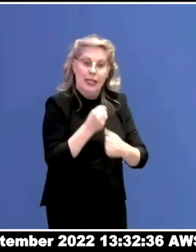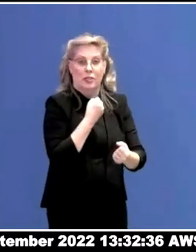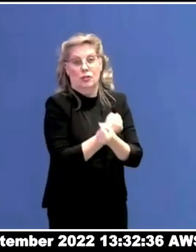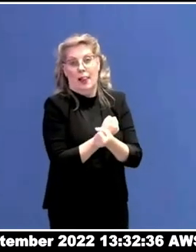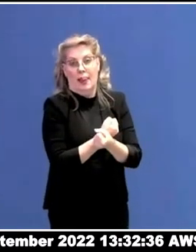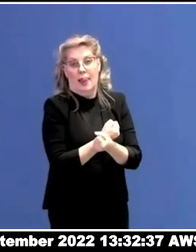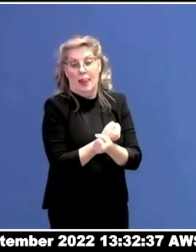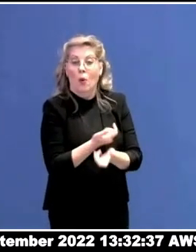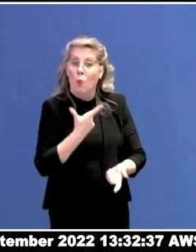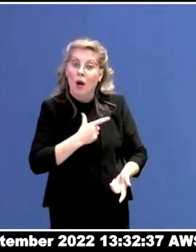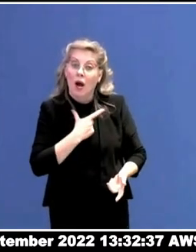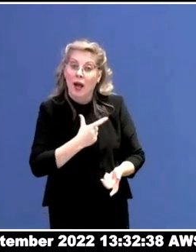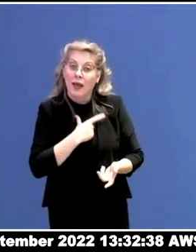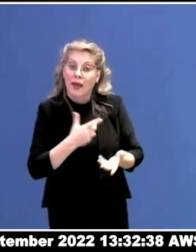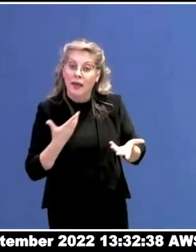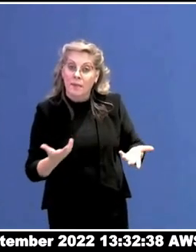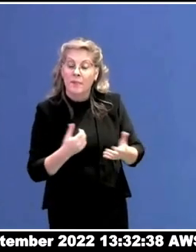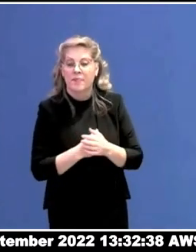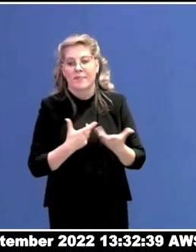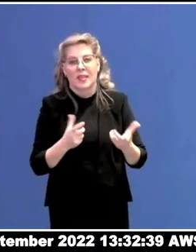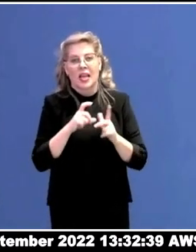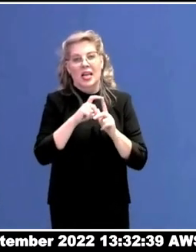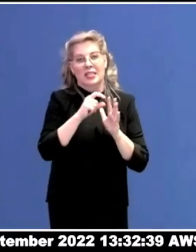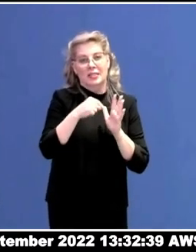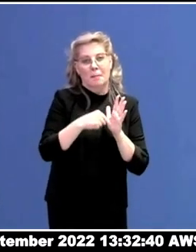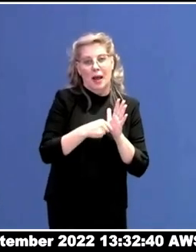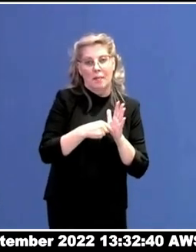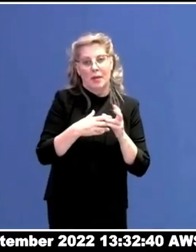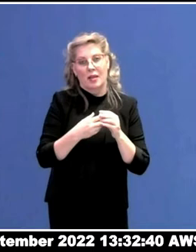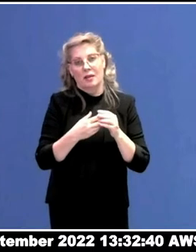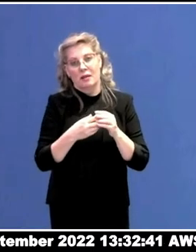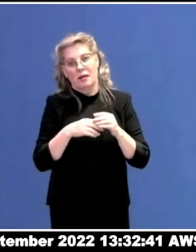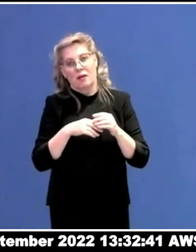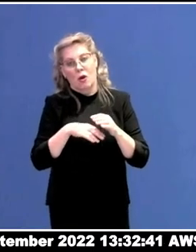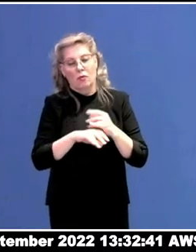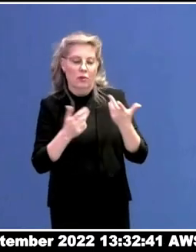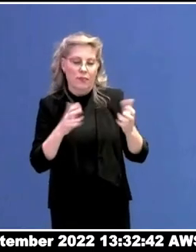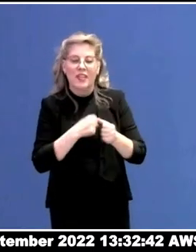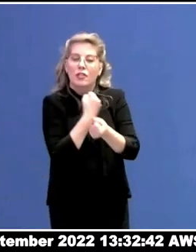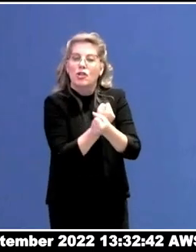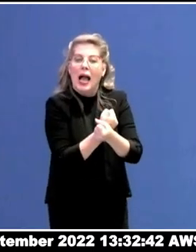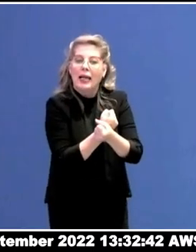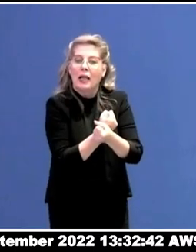That's because it's the Department of Corrective Services that actually provides that care, not an independent department.